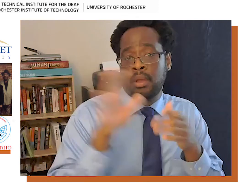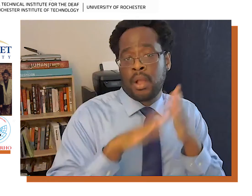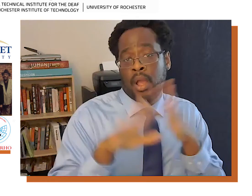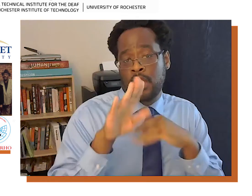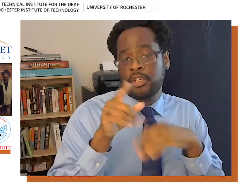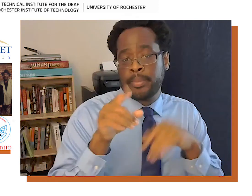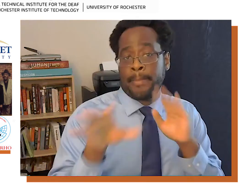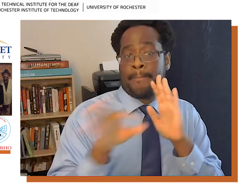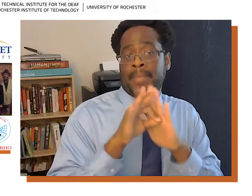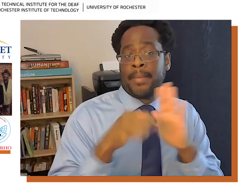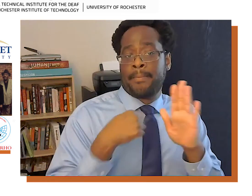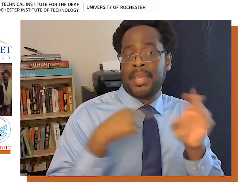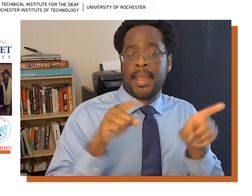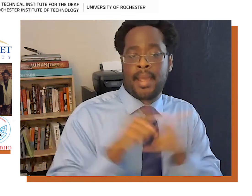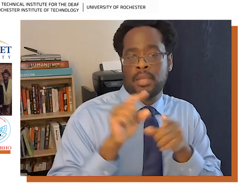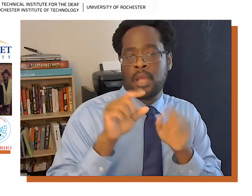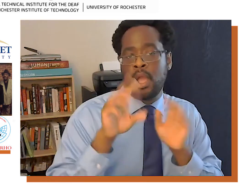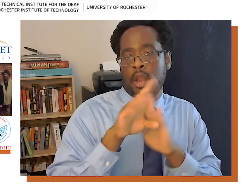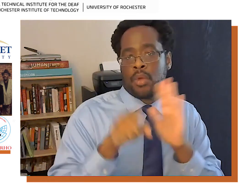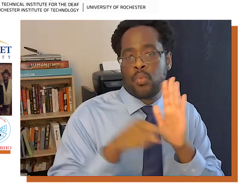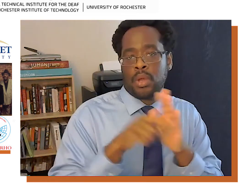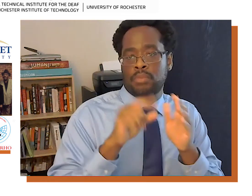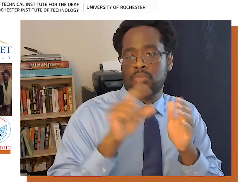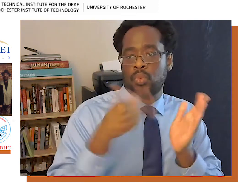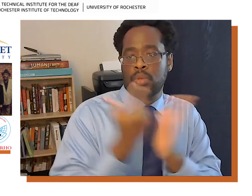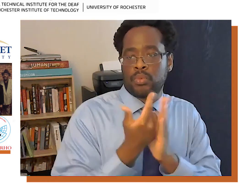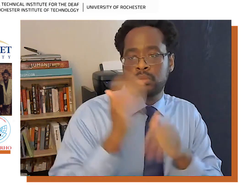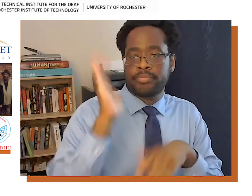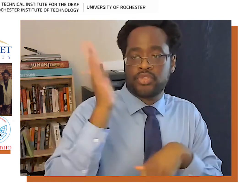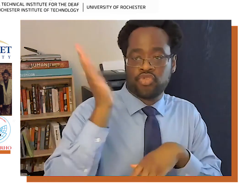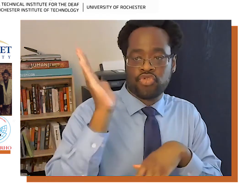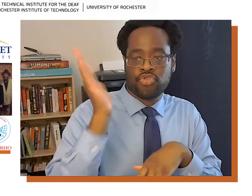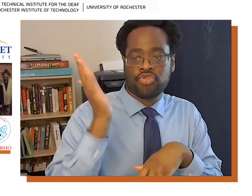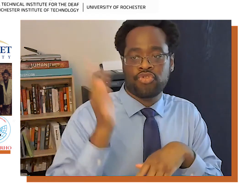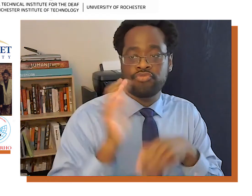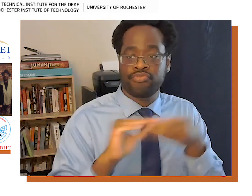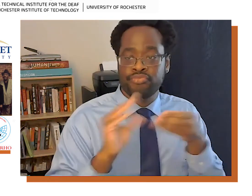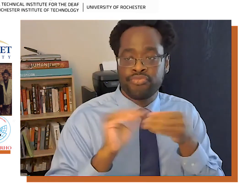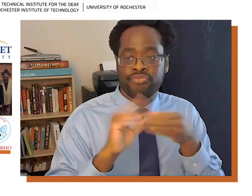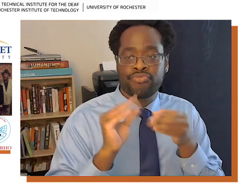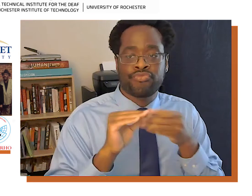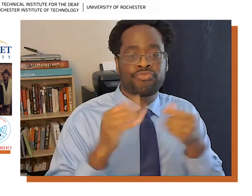so at that time, the college picked me as their undergraduate graduation speaker,